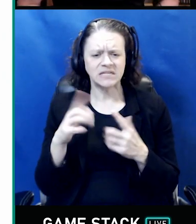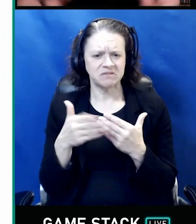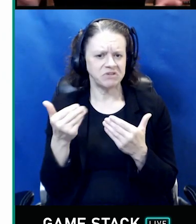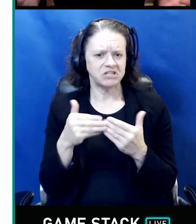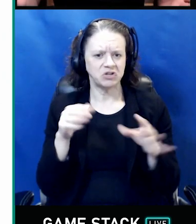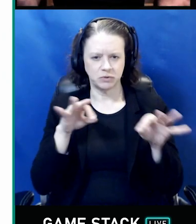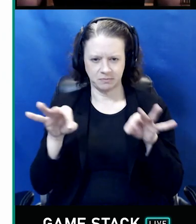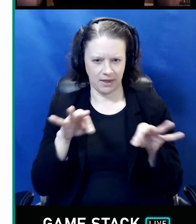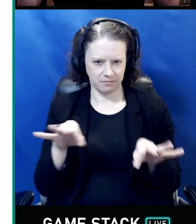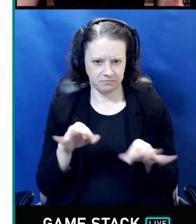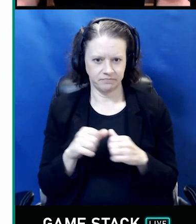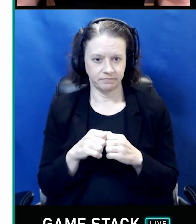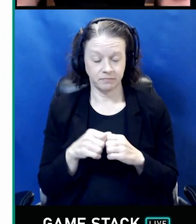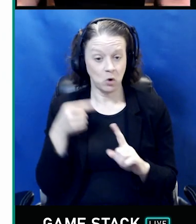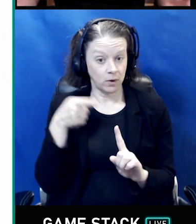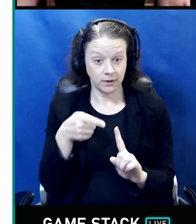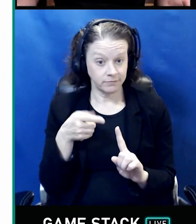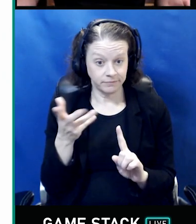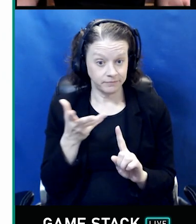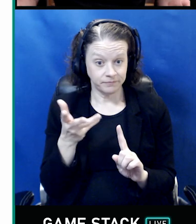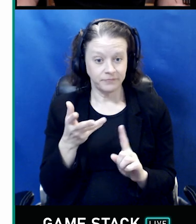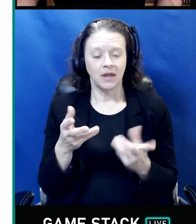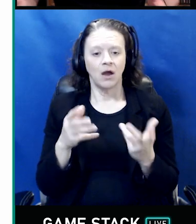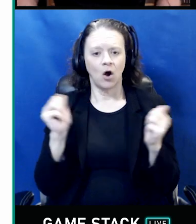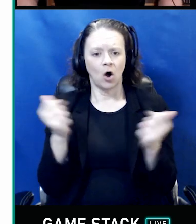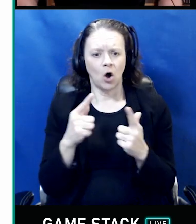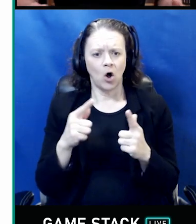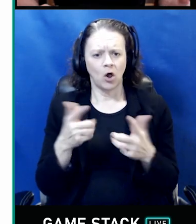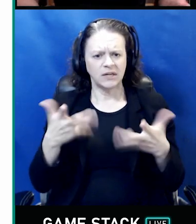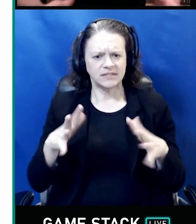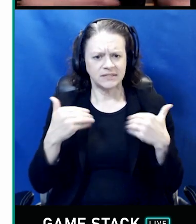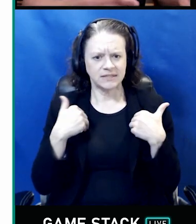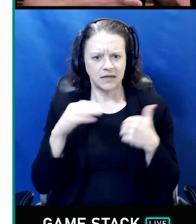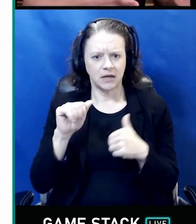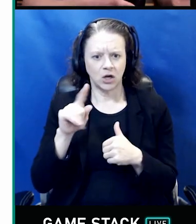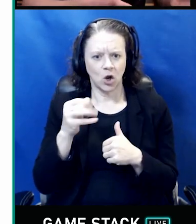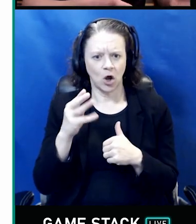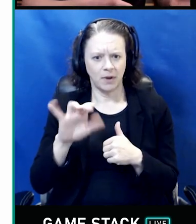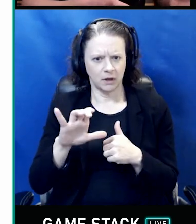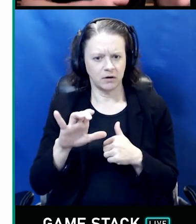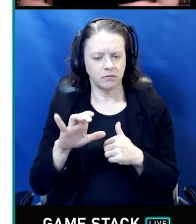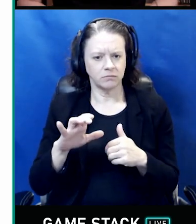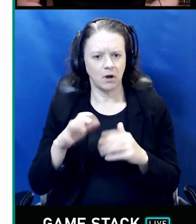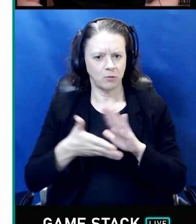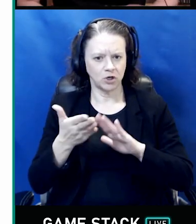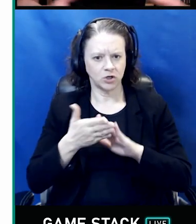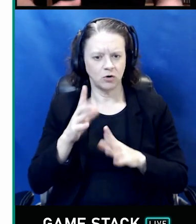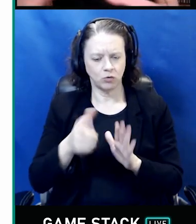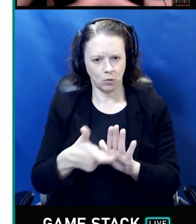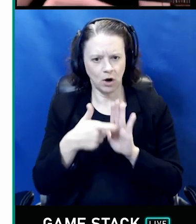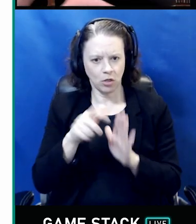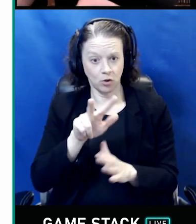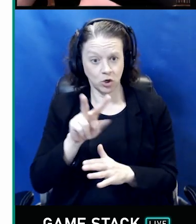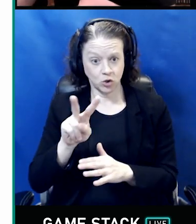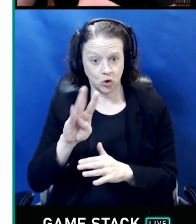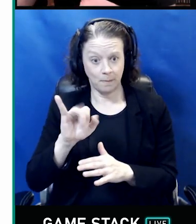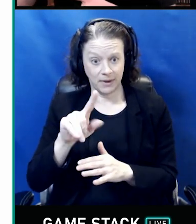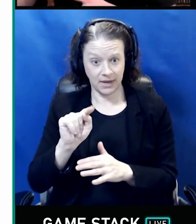the existing atomic operations that previously required 32-bit integer parameters can now be used with 64 bit integer parameters.